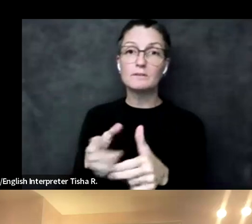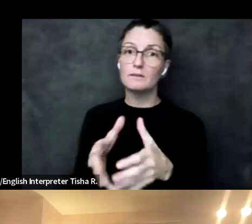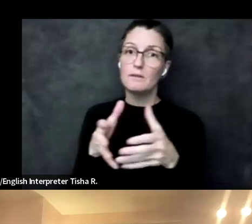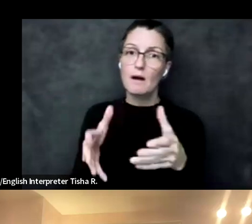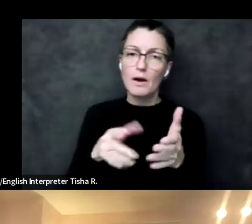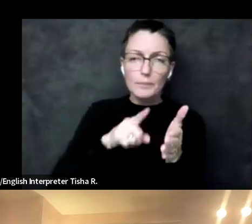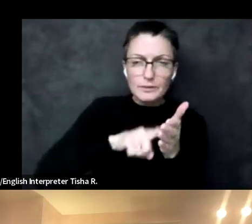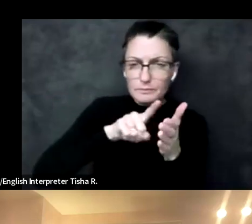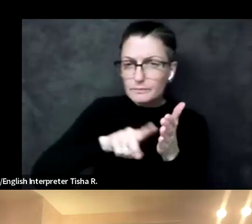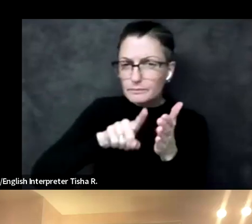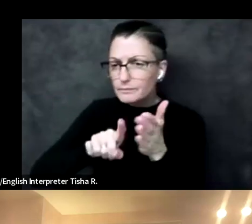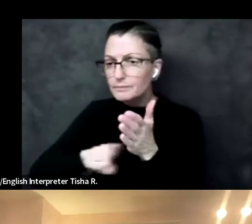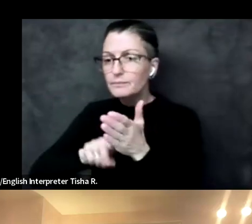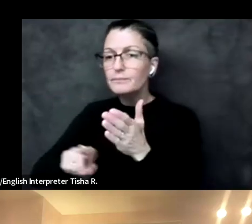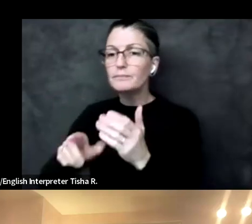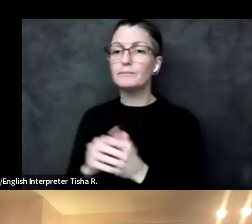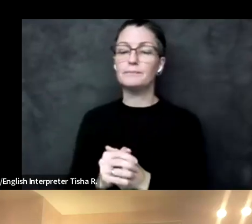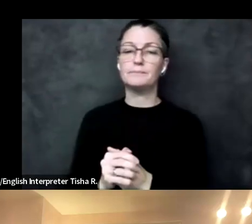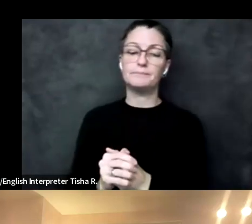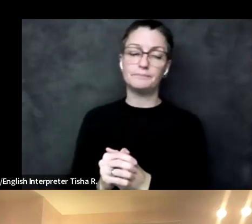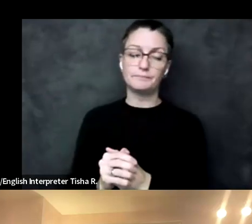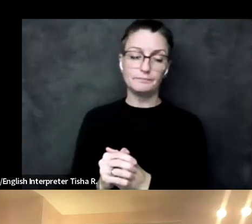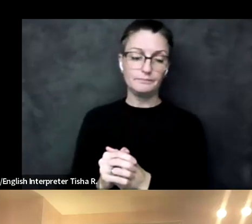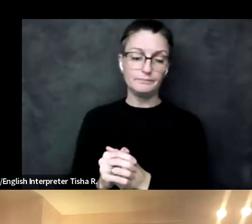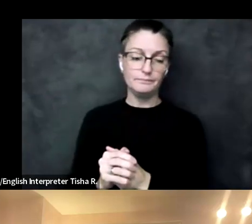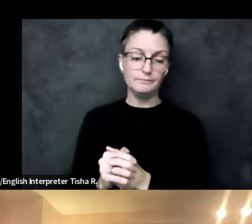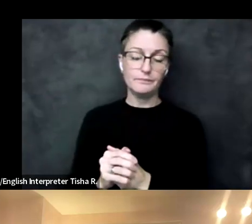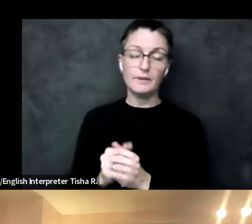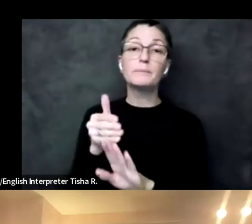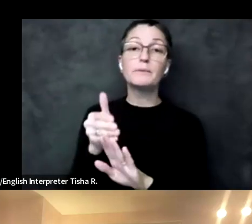like, before I even thought of making a film,